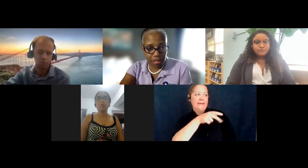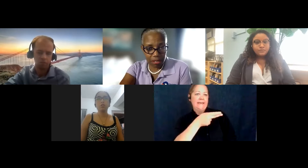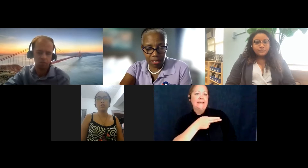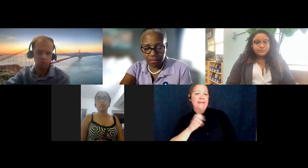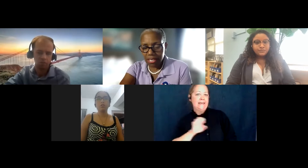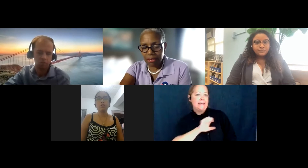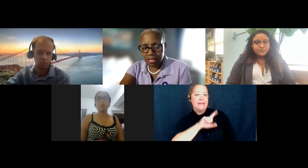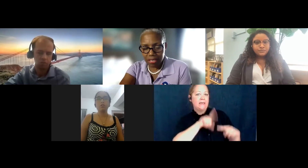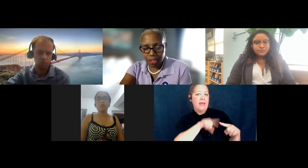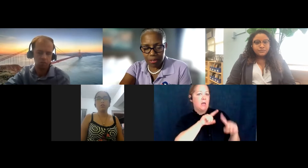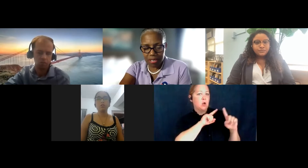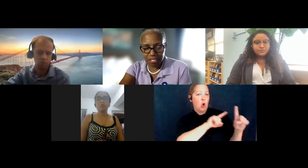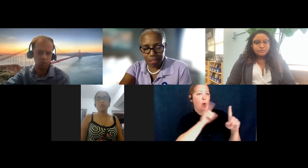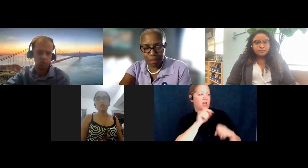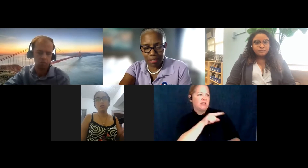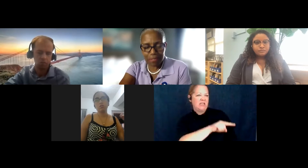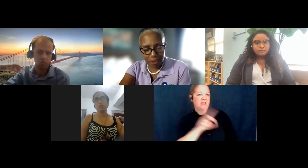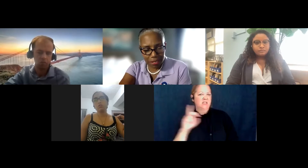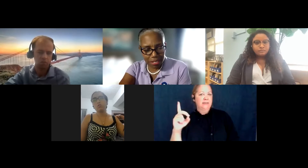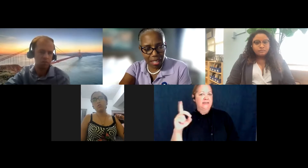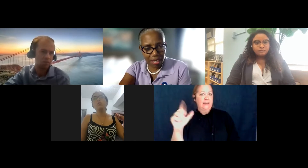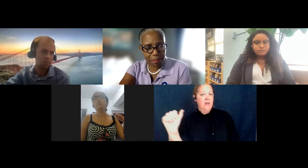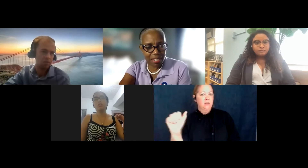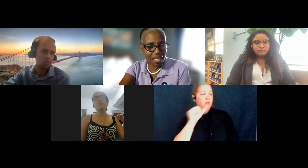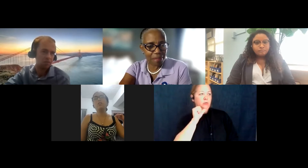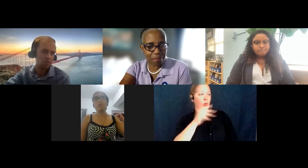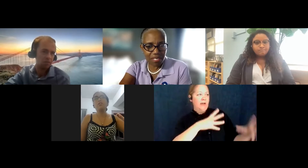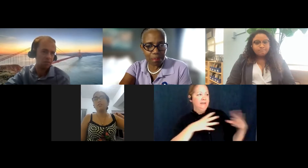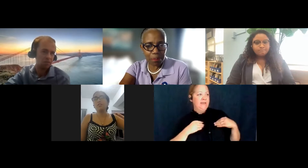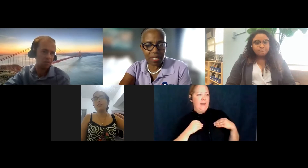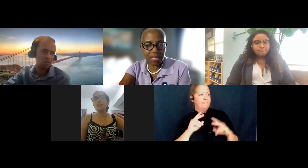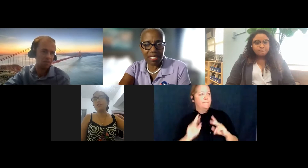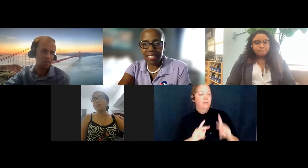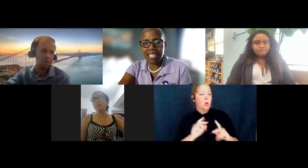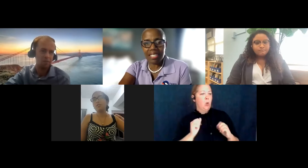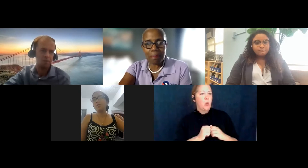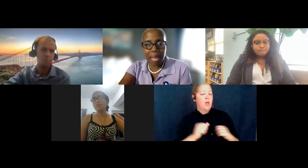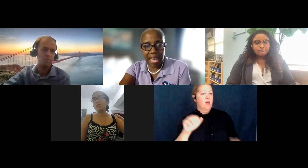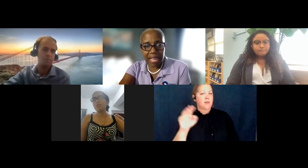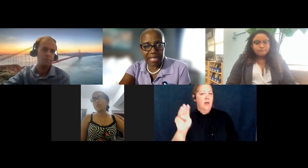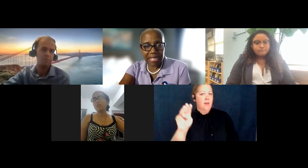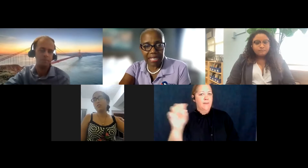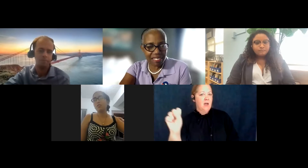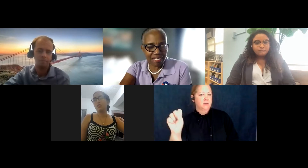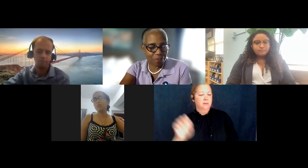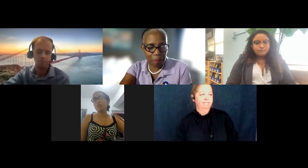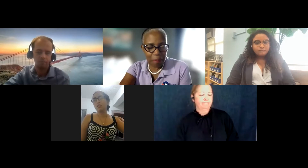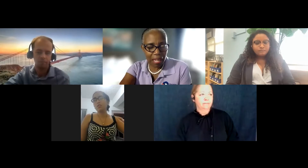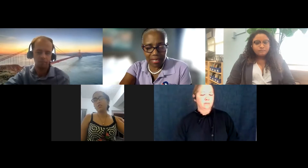dystrophy, and I thought that was incredibly unfair. I put it in the back of my mind, and